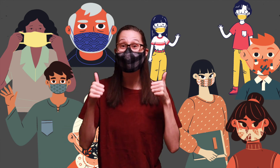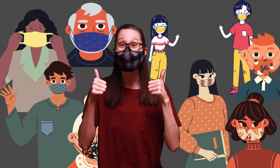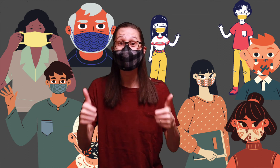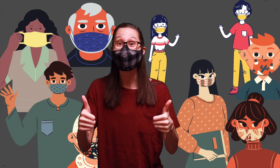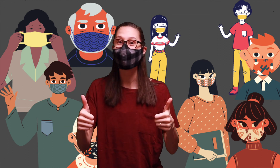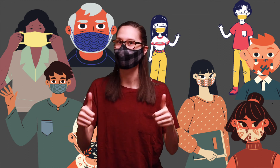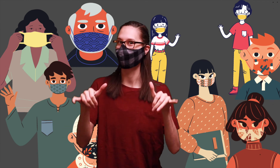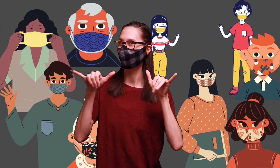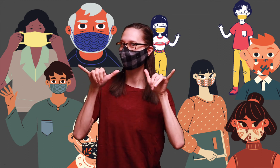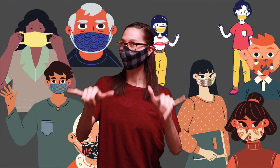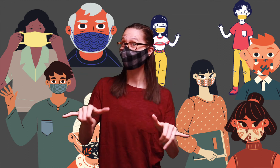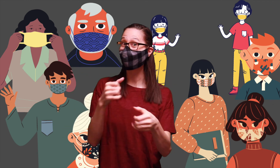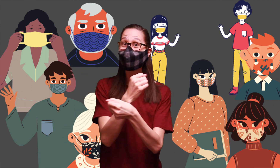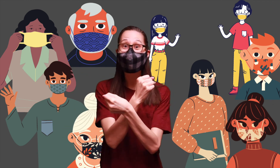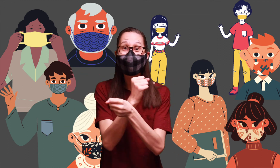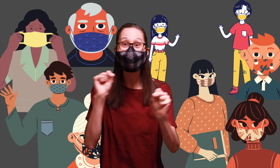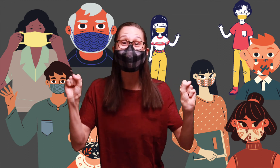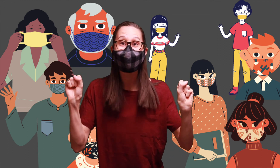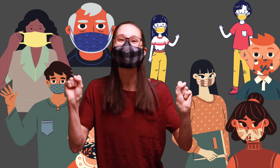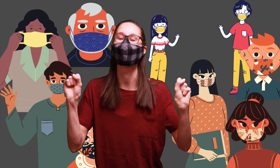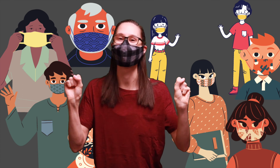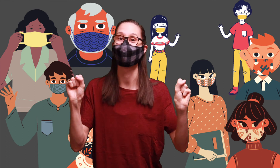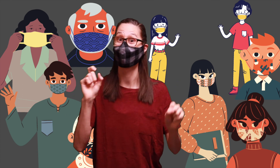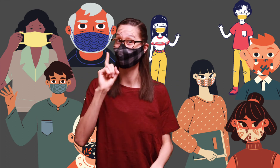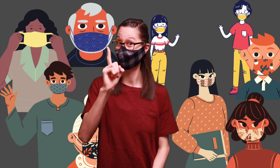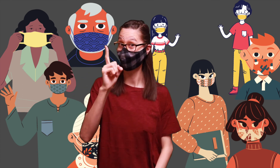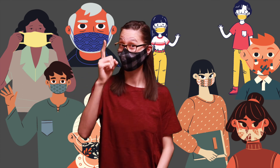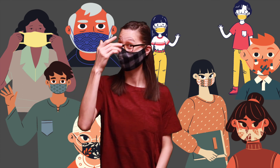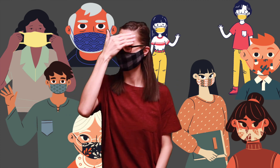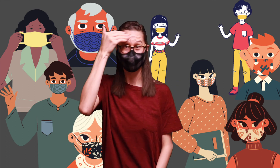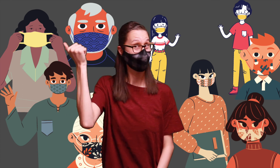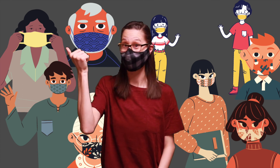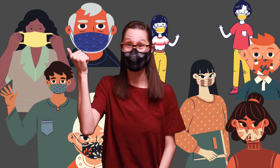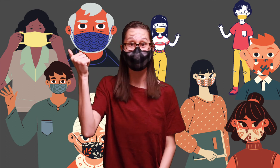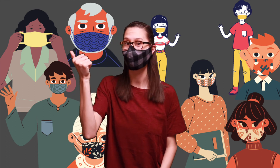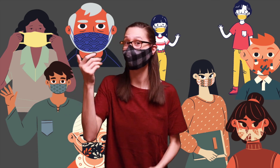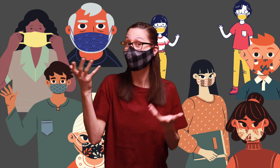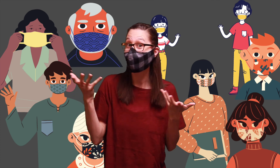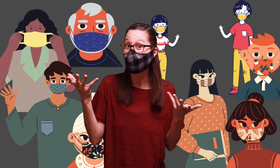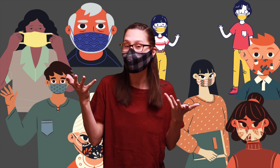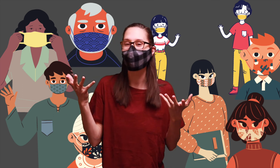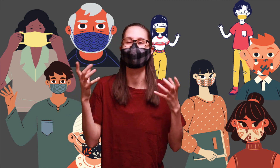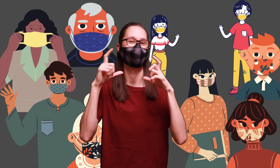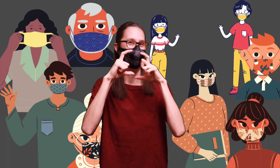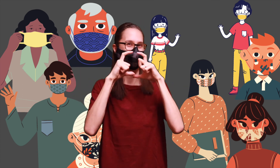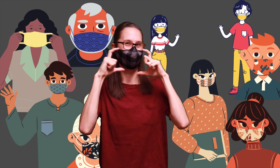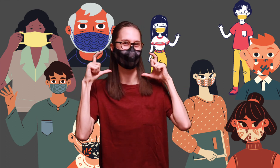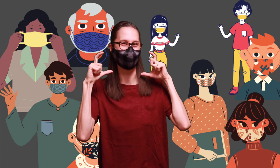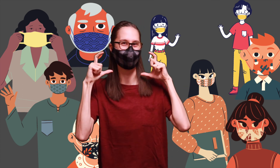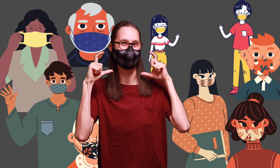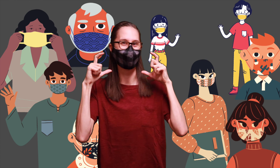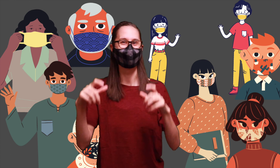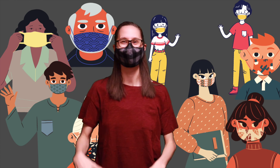Great! Stay safe and don't forget to wear a mask.